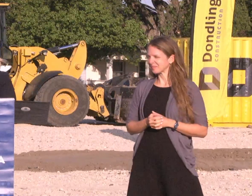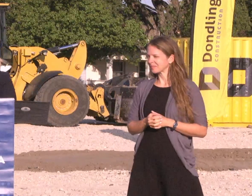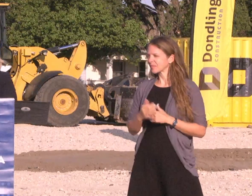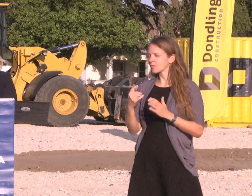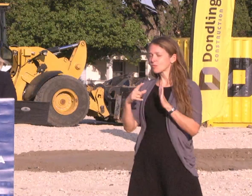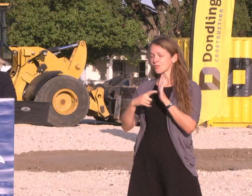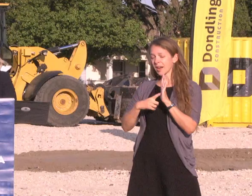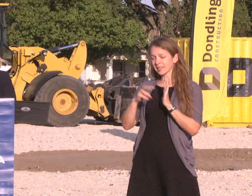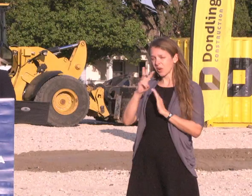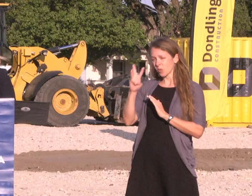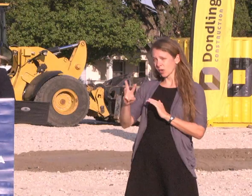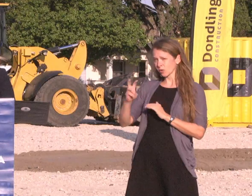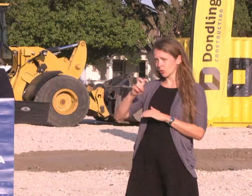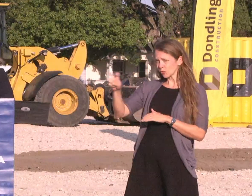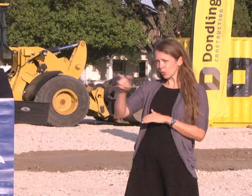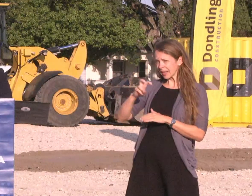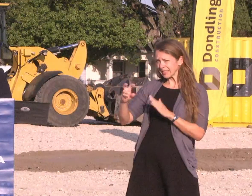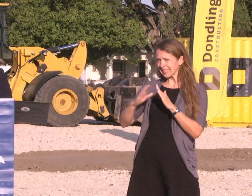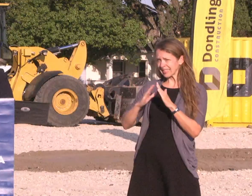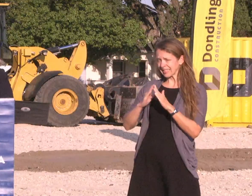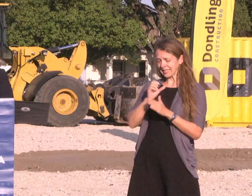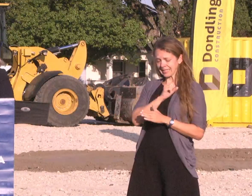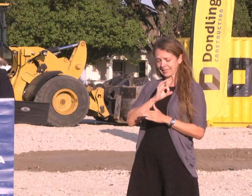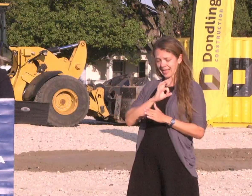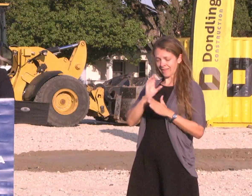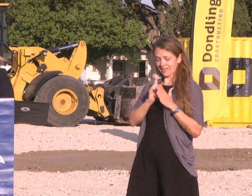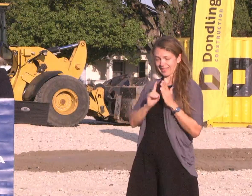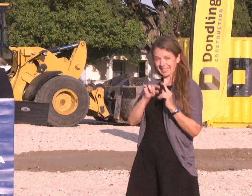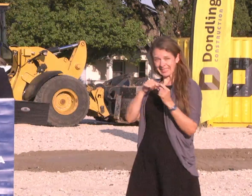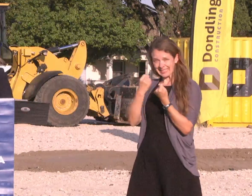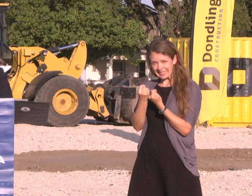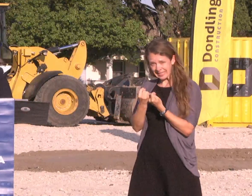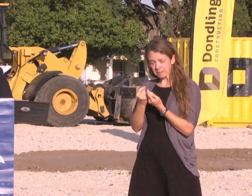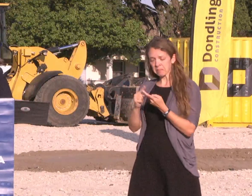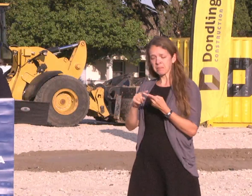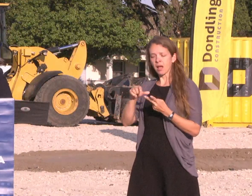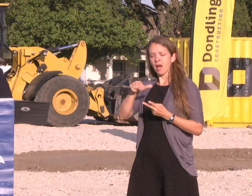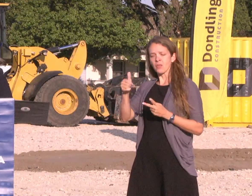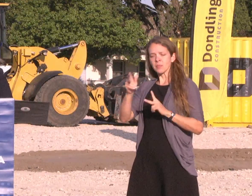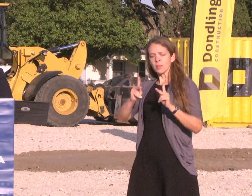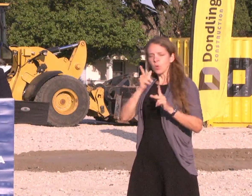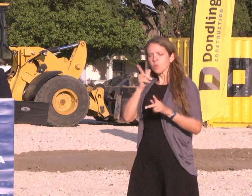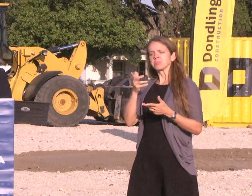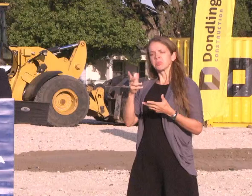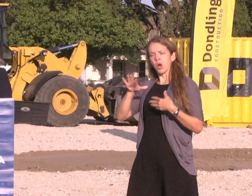Witchita Transit and City staff design team and everyone who has been doing all the great work